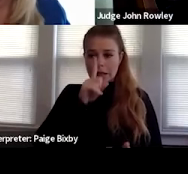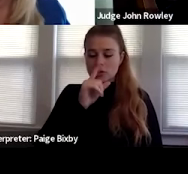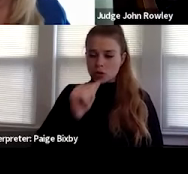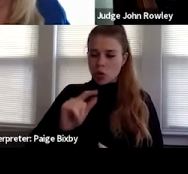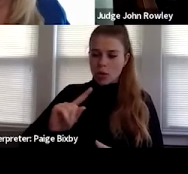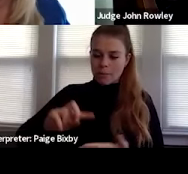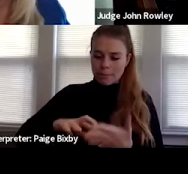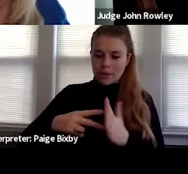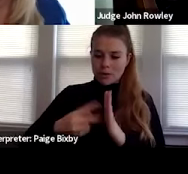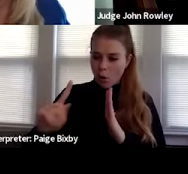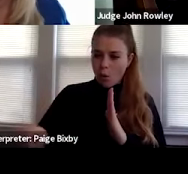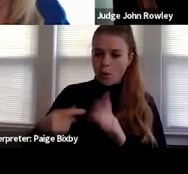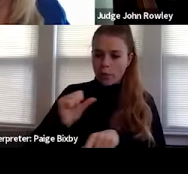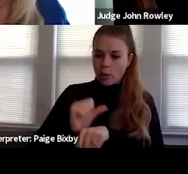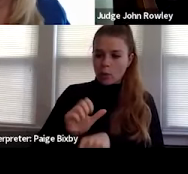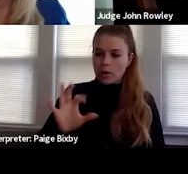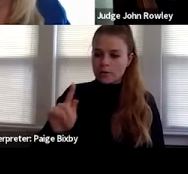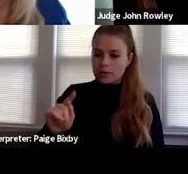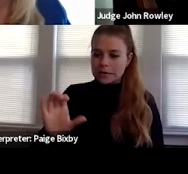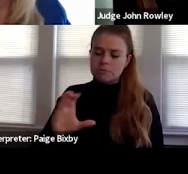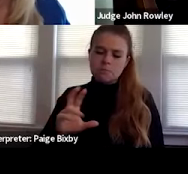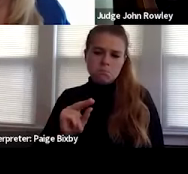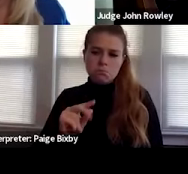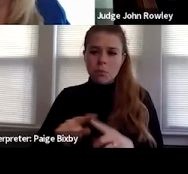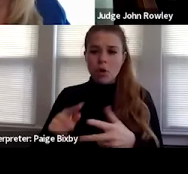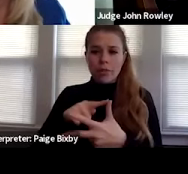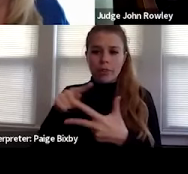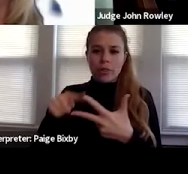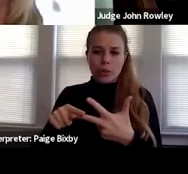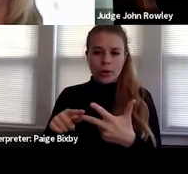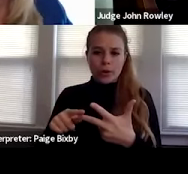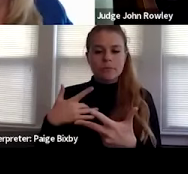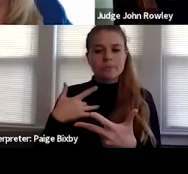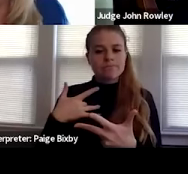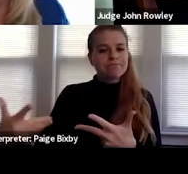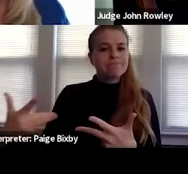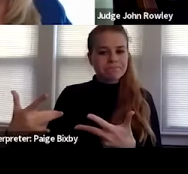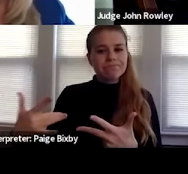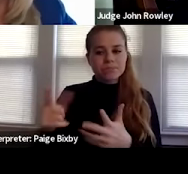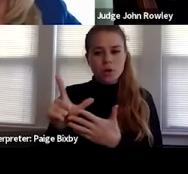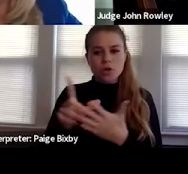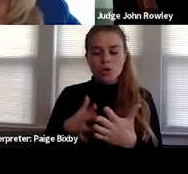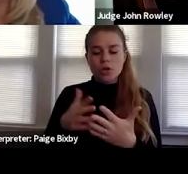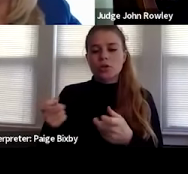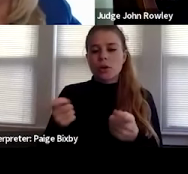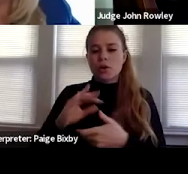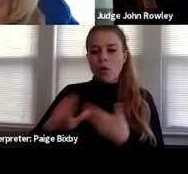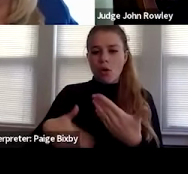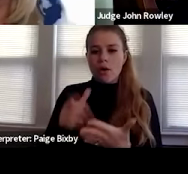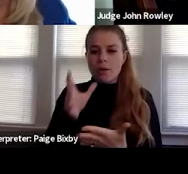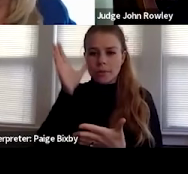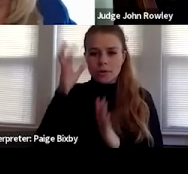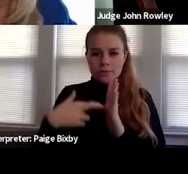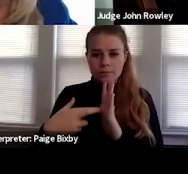but there's three primary attorneys who handle all of the parents of representation. But once you've got that experience,